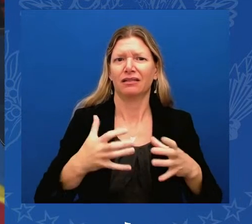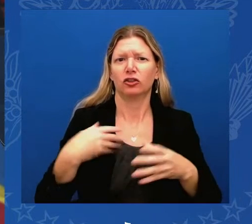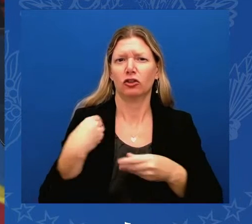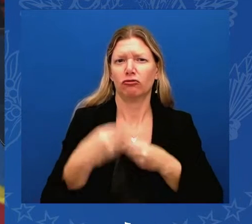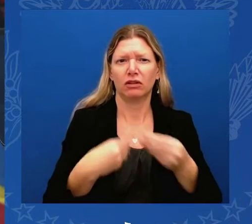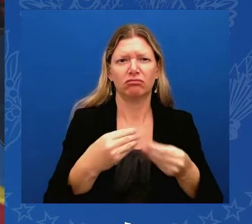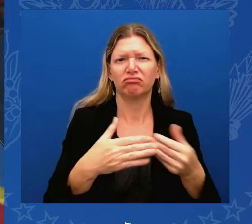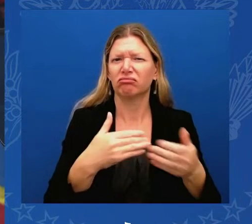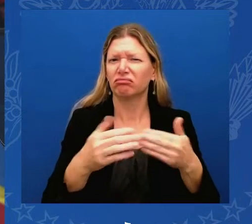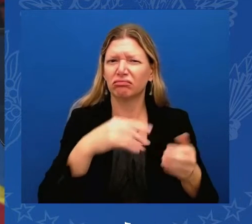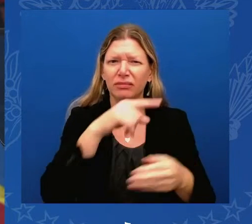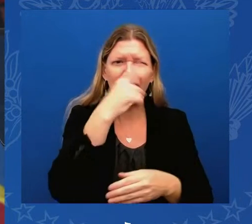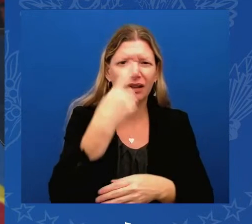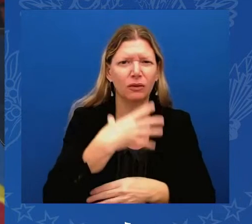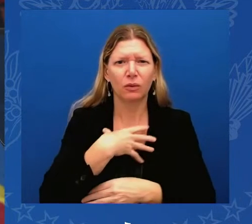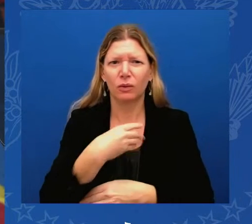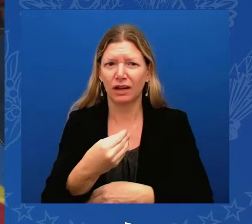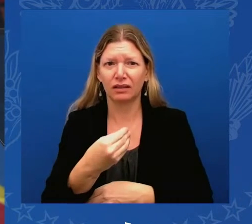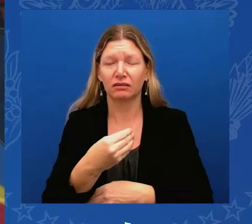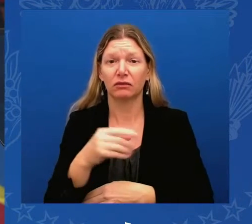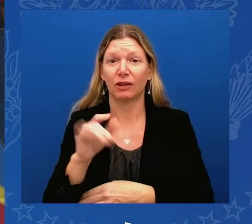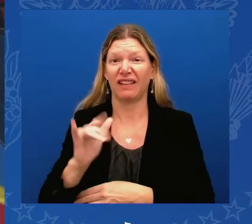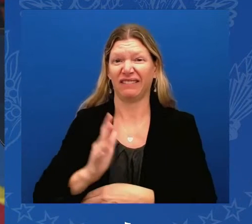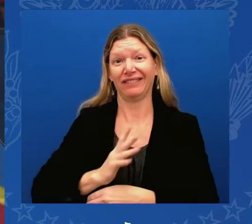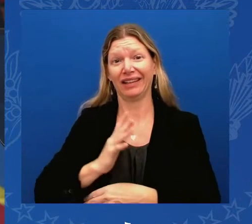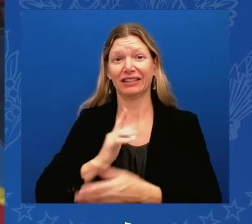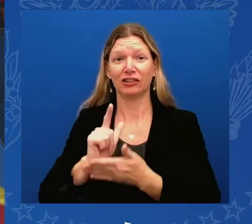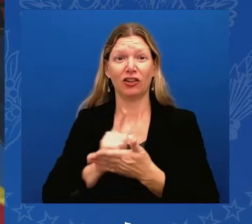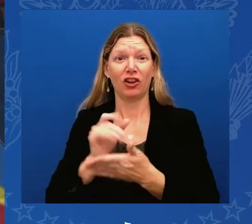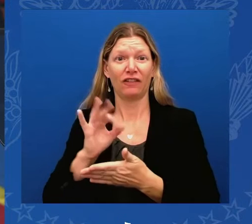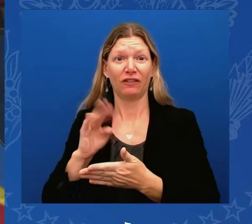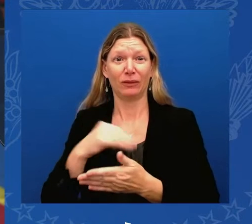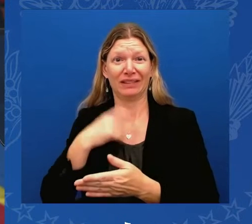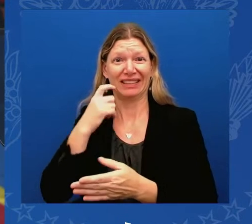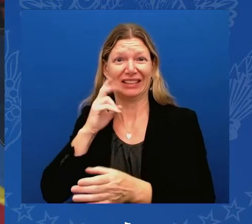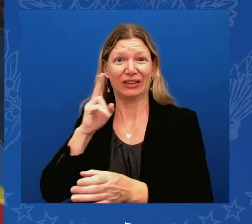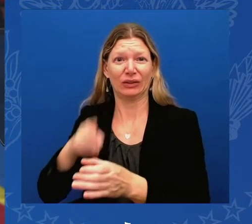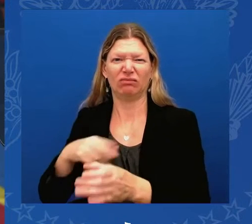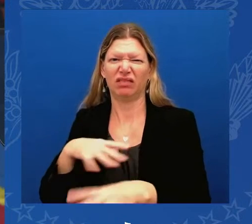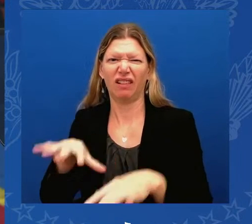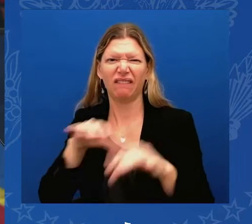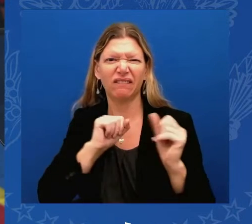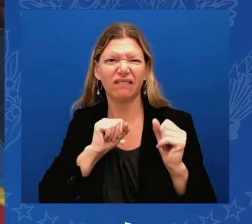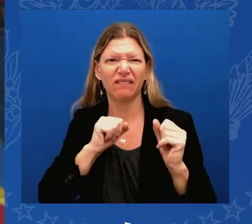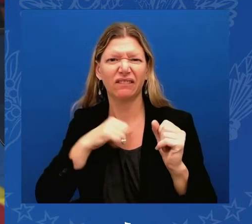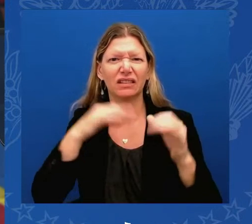and then a county councilman, working to change our state's politics to embrace the cause of civil rights.